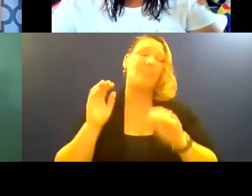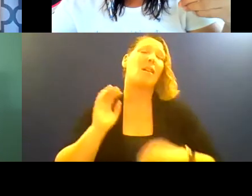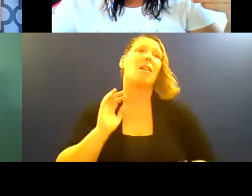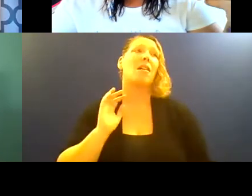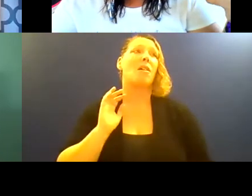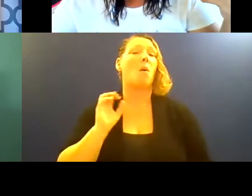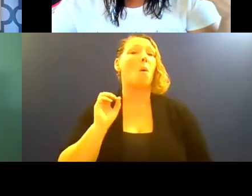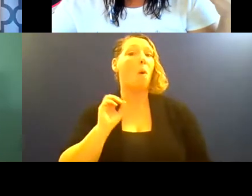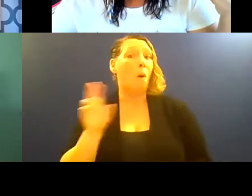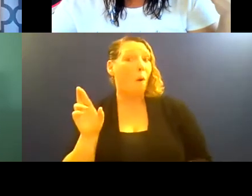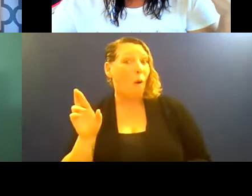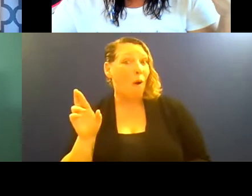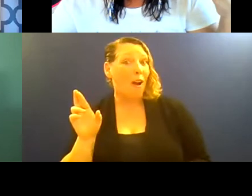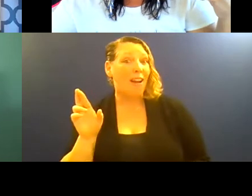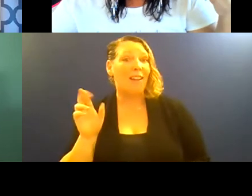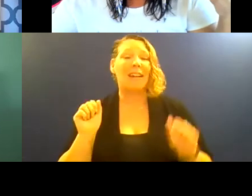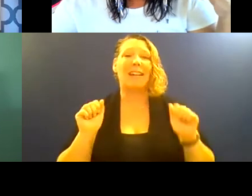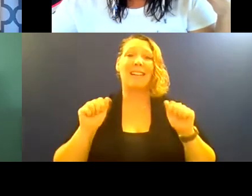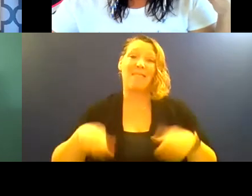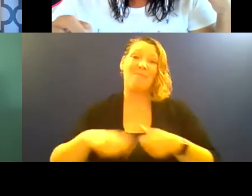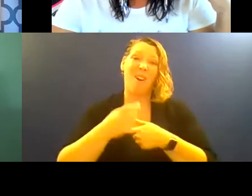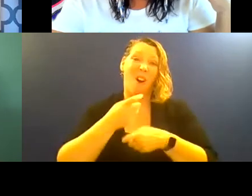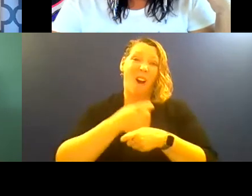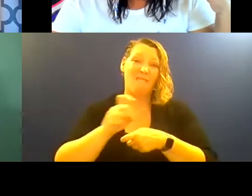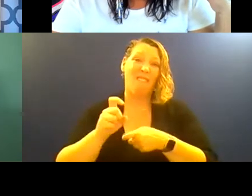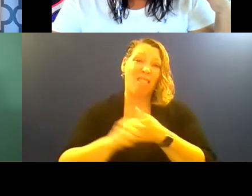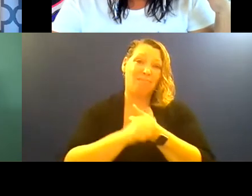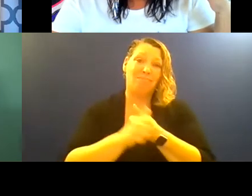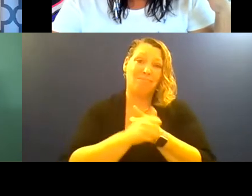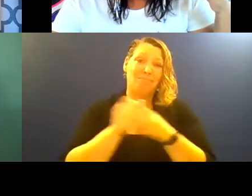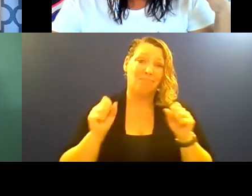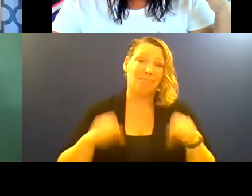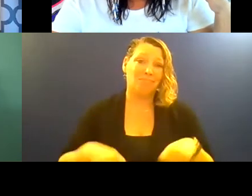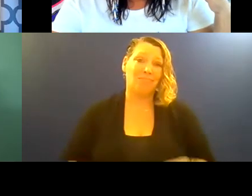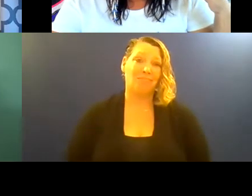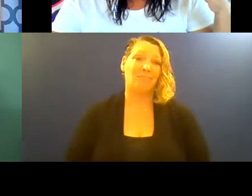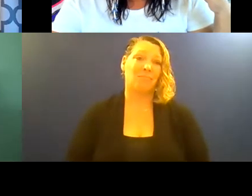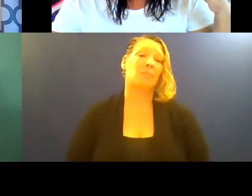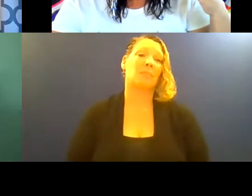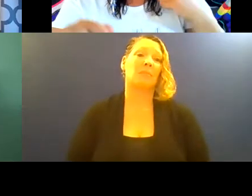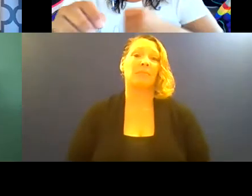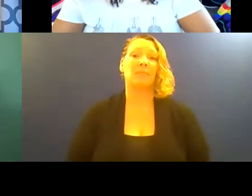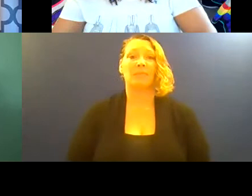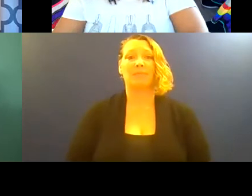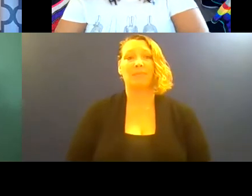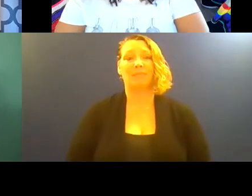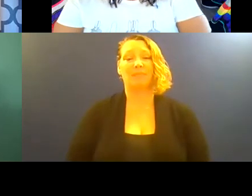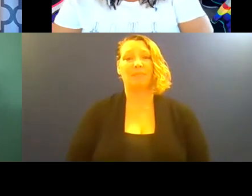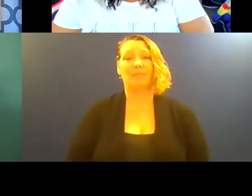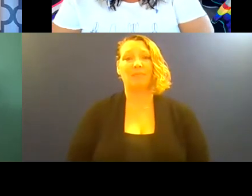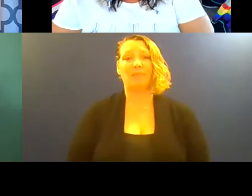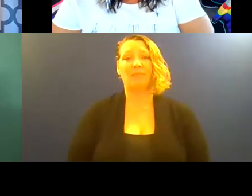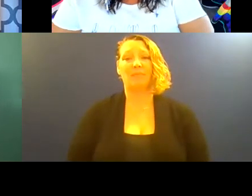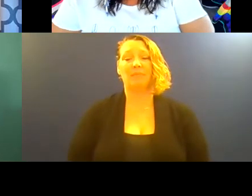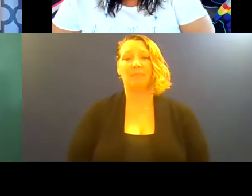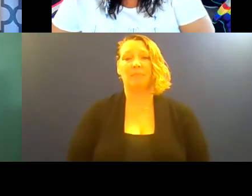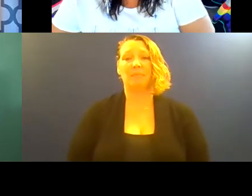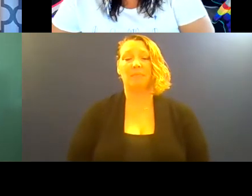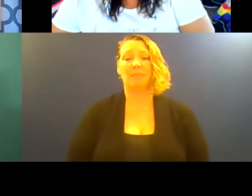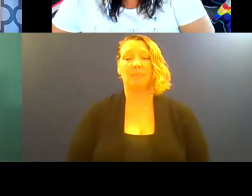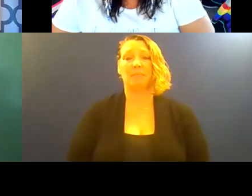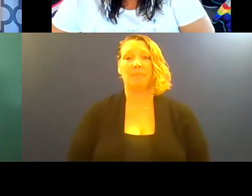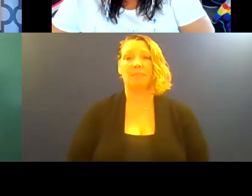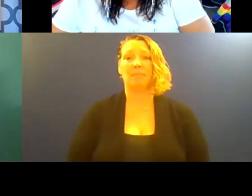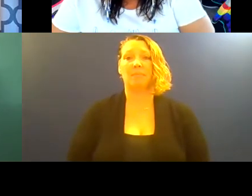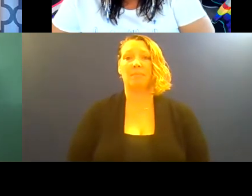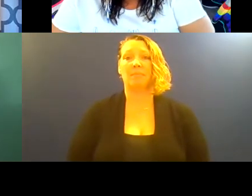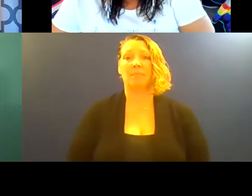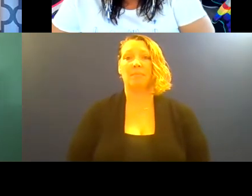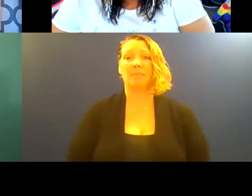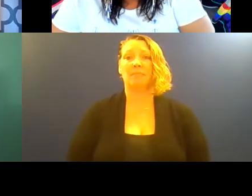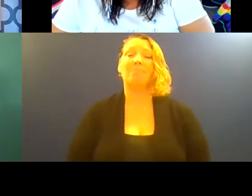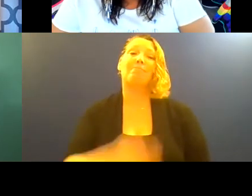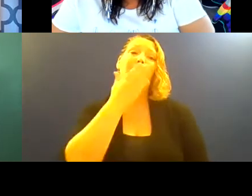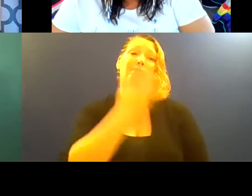or, it can be harmful.